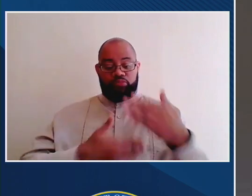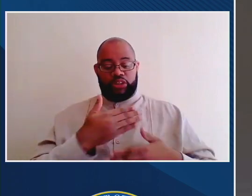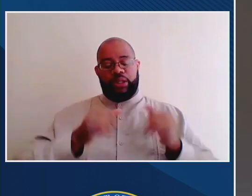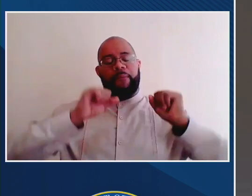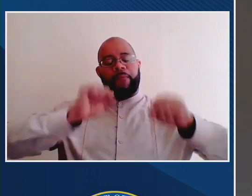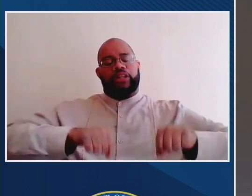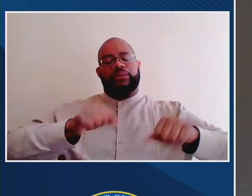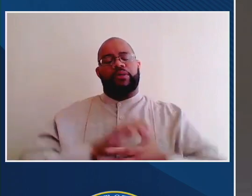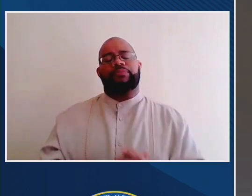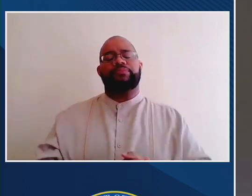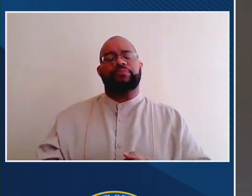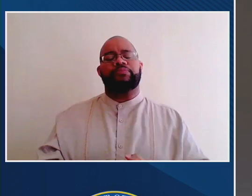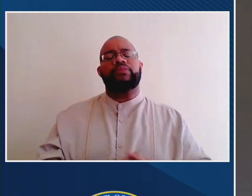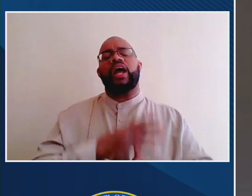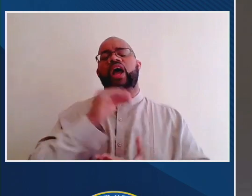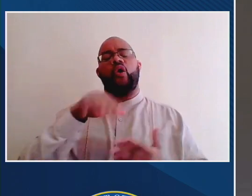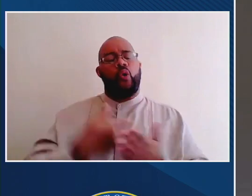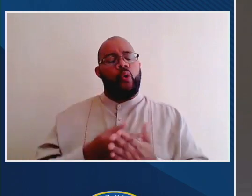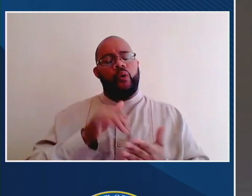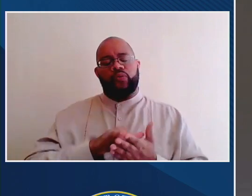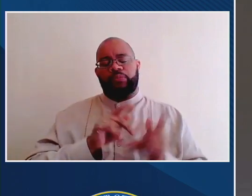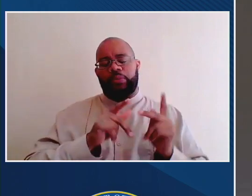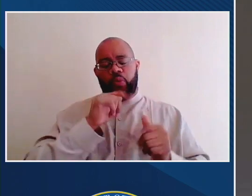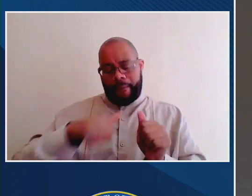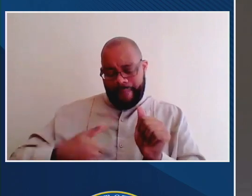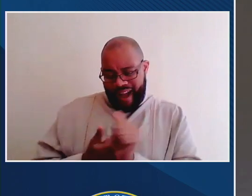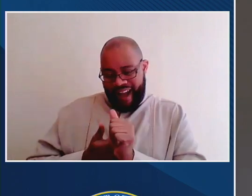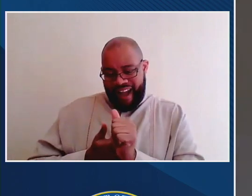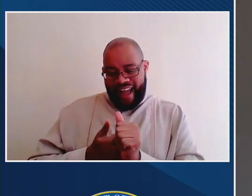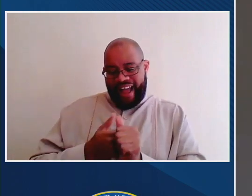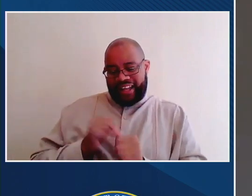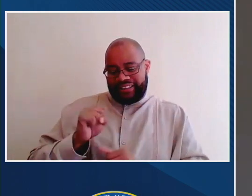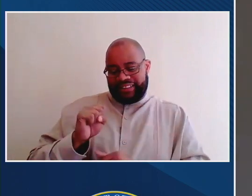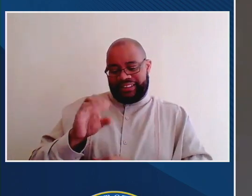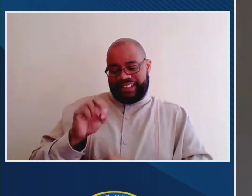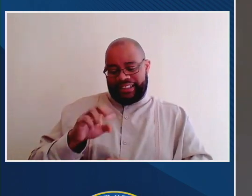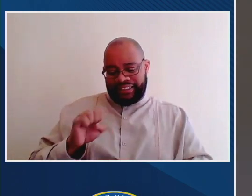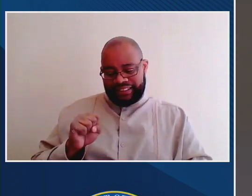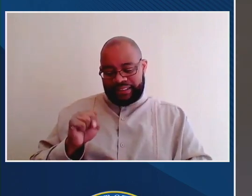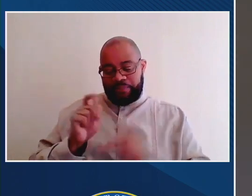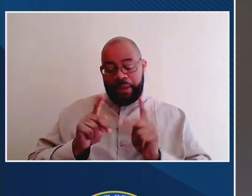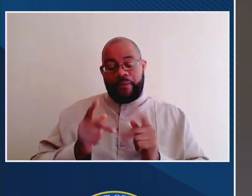And all of those behind the scenes people are instrumental in helping us ensure our